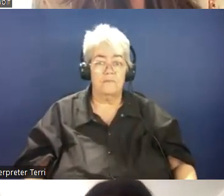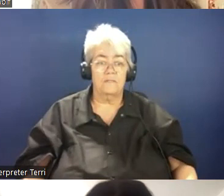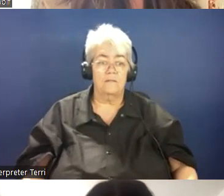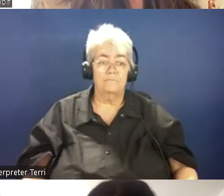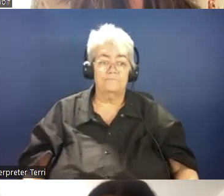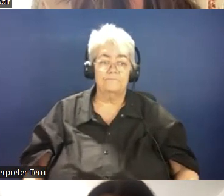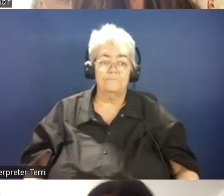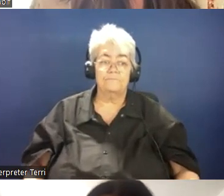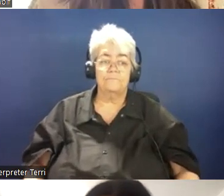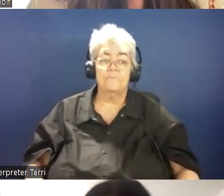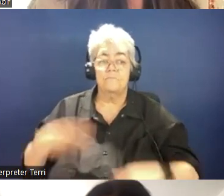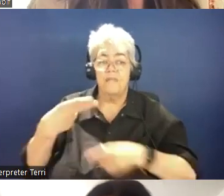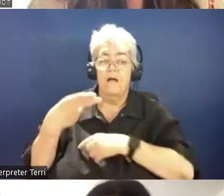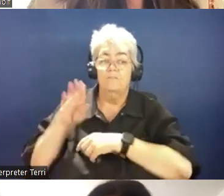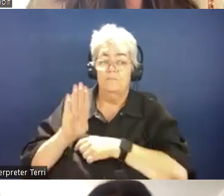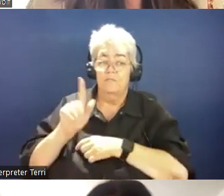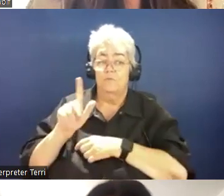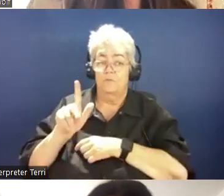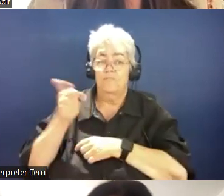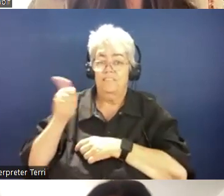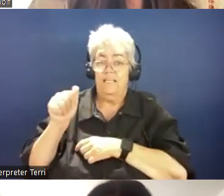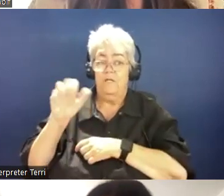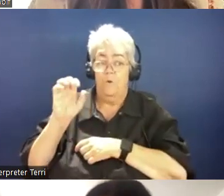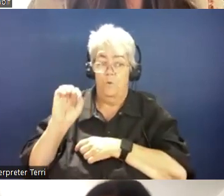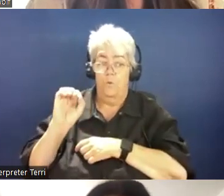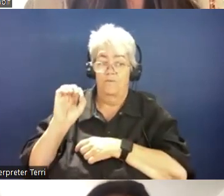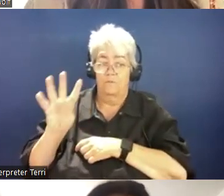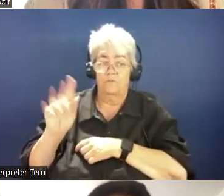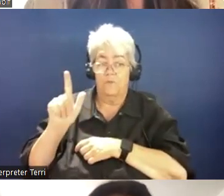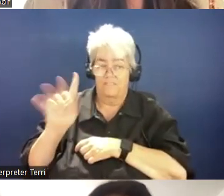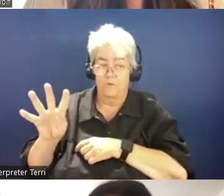House Bill 23-1004(1024) was relative and kin placement of a child.